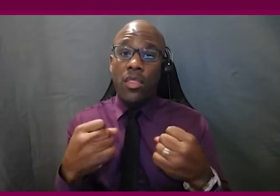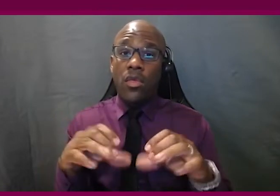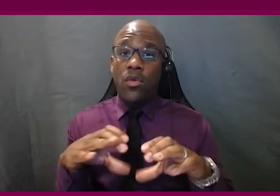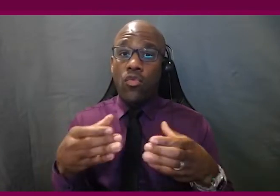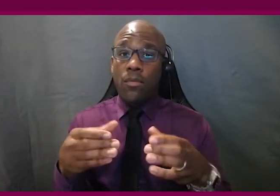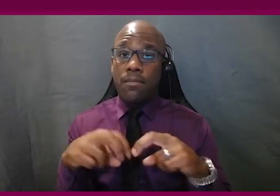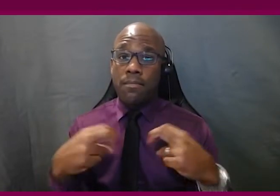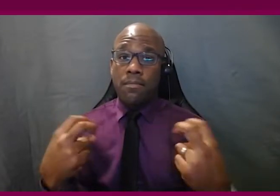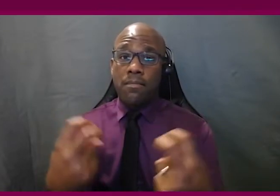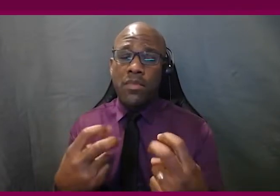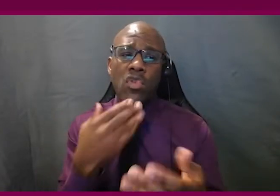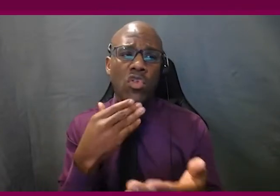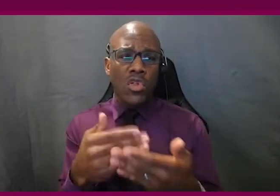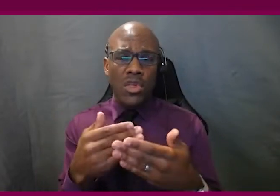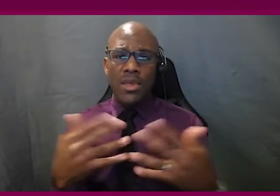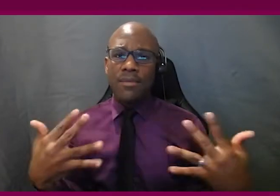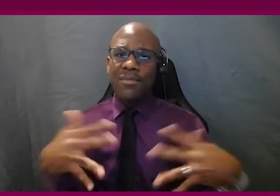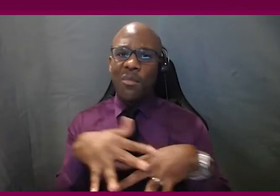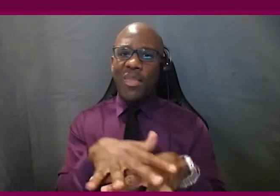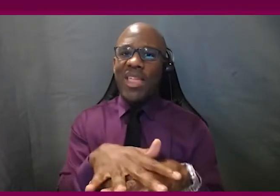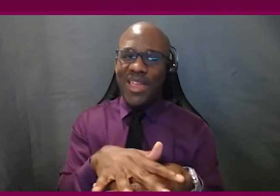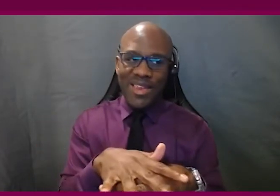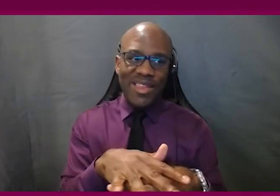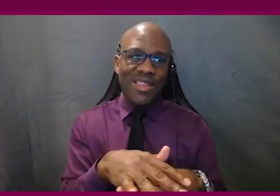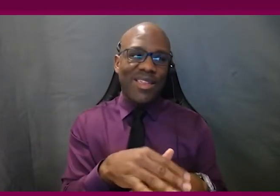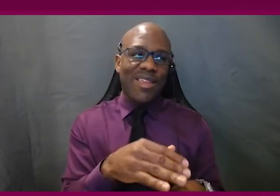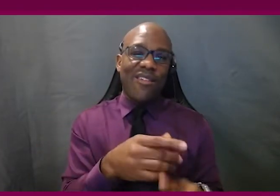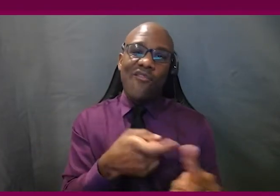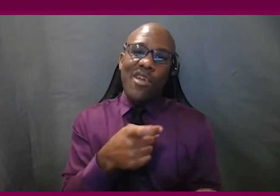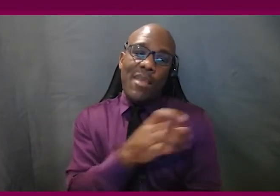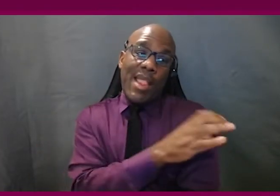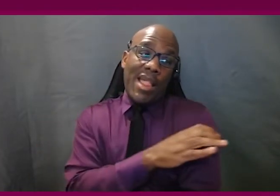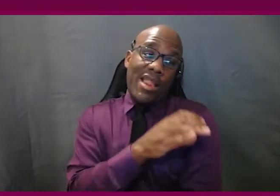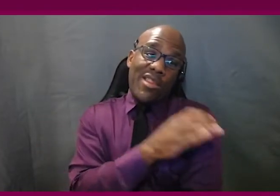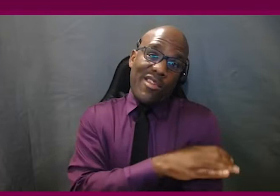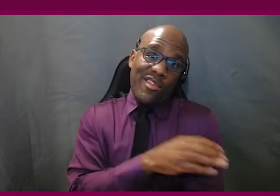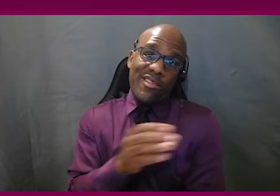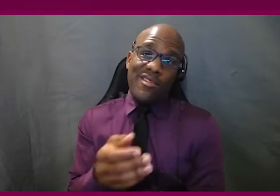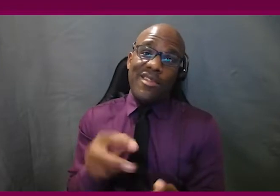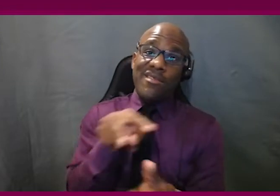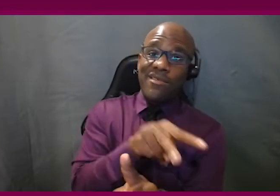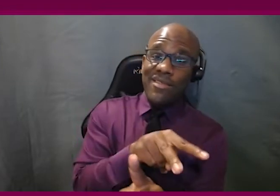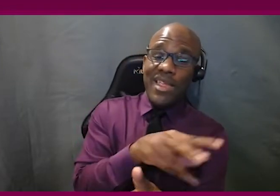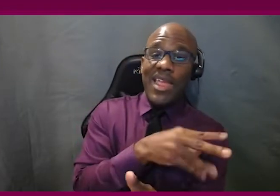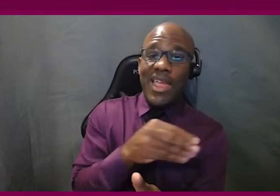So it's a good blend right now at least of both the clinical therapy work and then doing